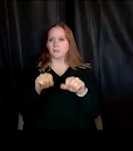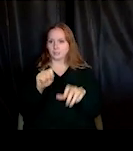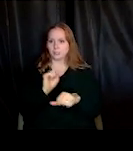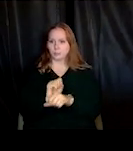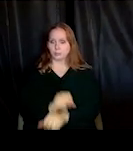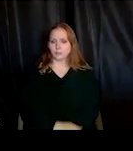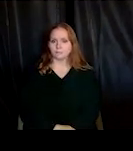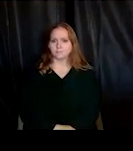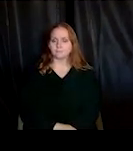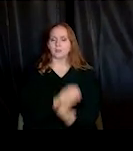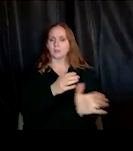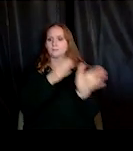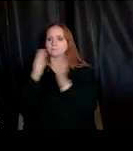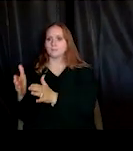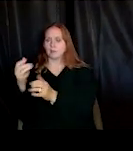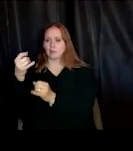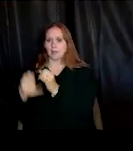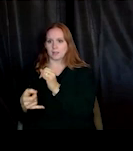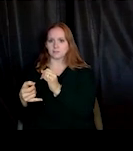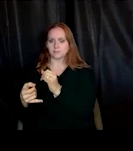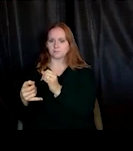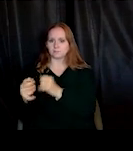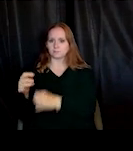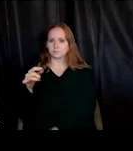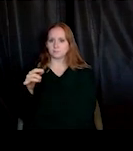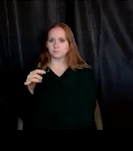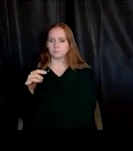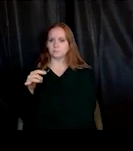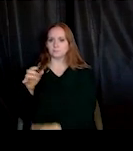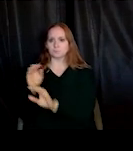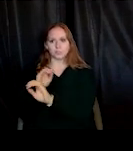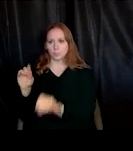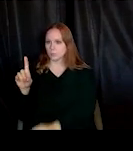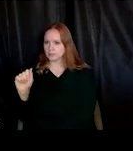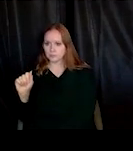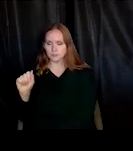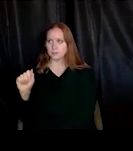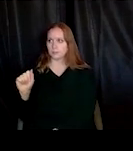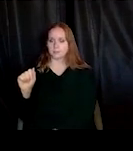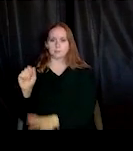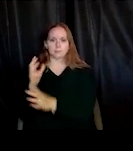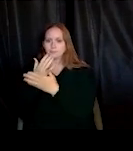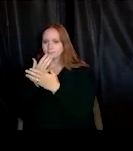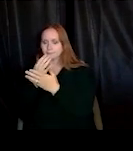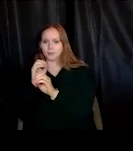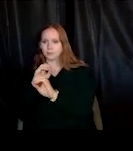And then lastly, for those individuals that have no disability that would not qualify for SOAR SSI or SDDI